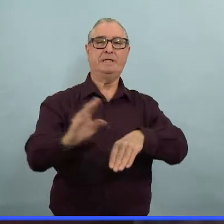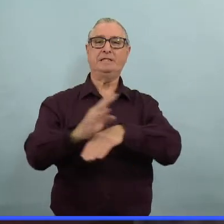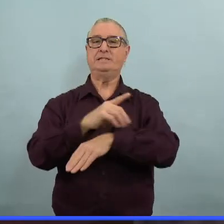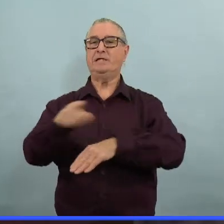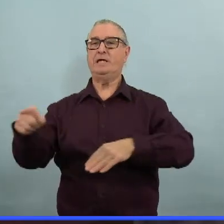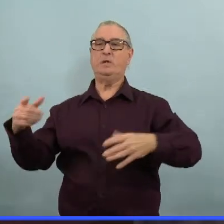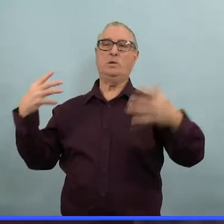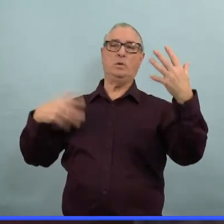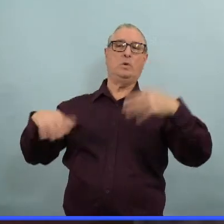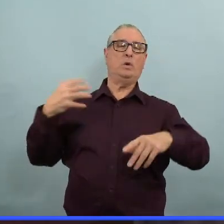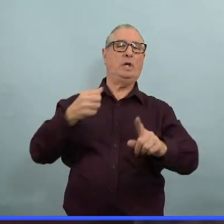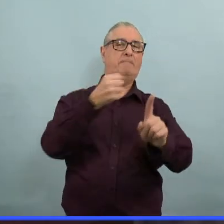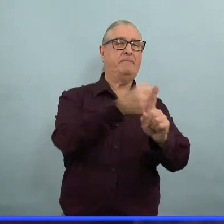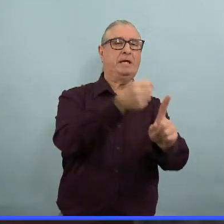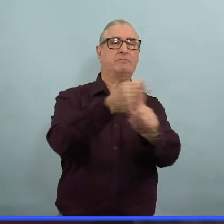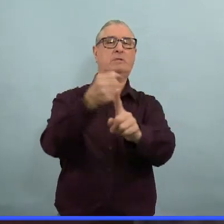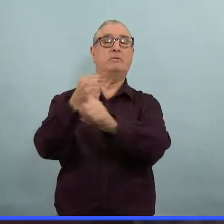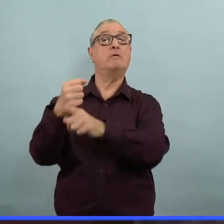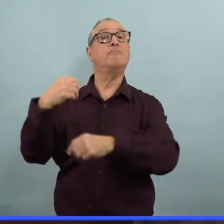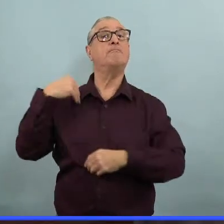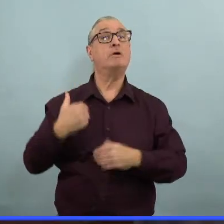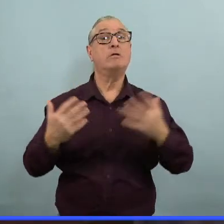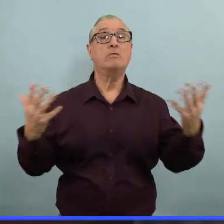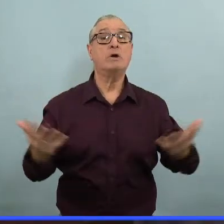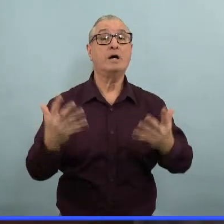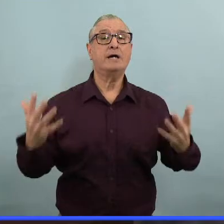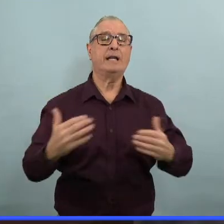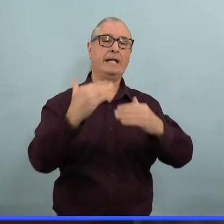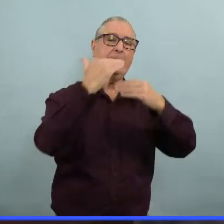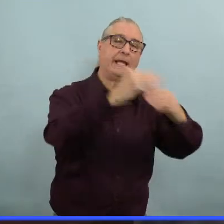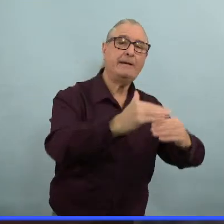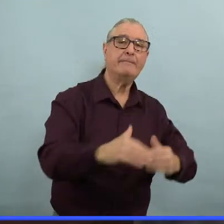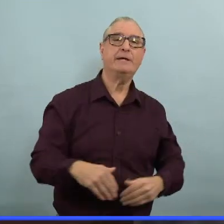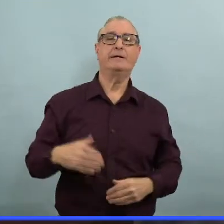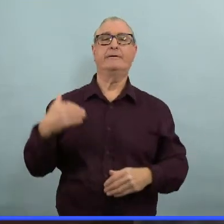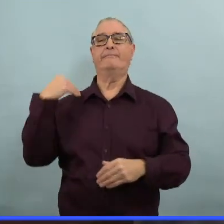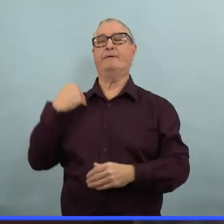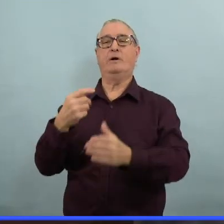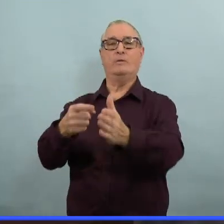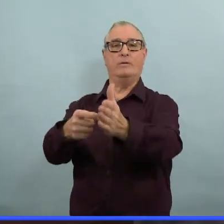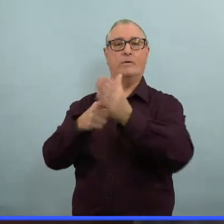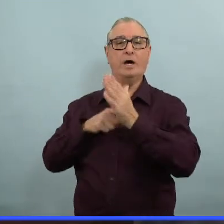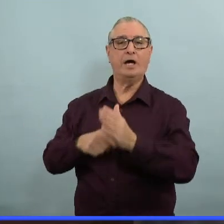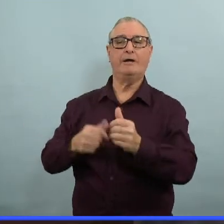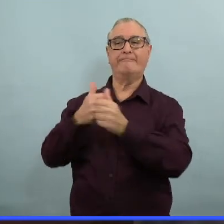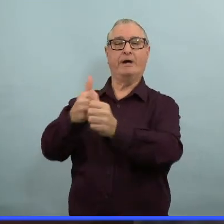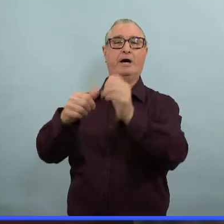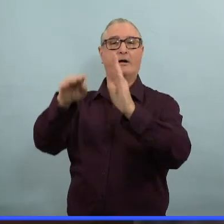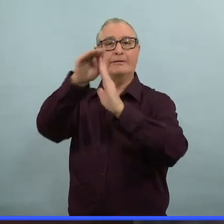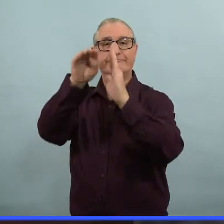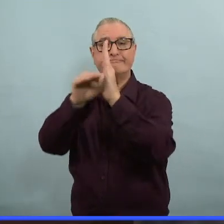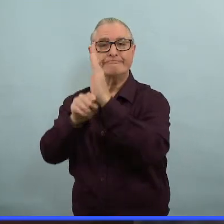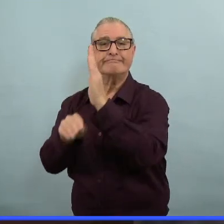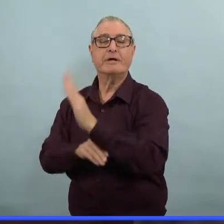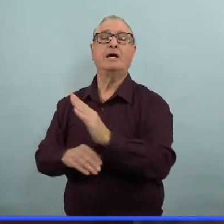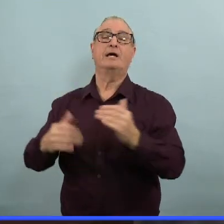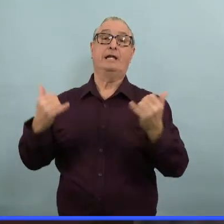able to operate to their full capacity and that's why today we are also announcing an expansion to